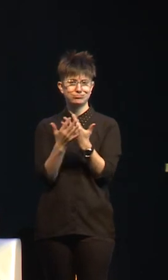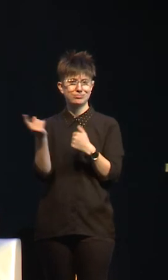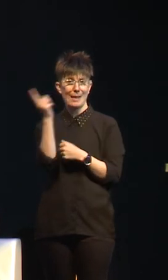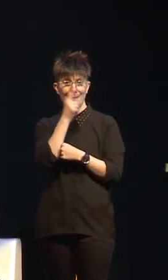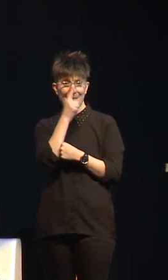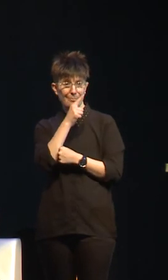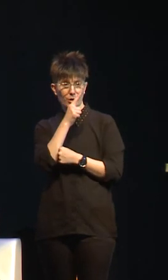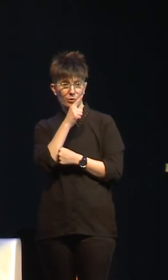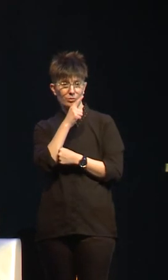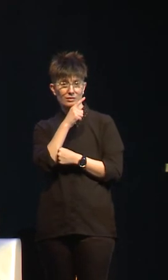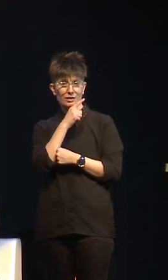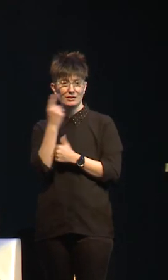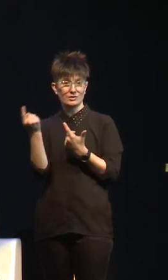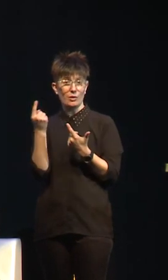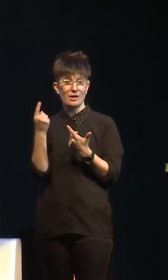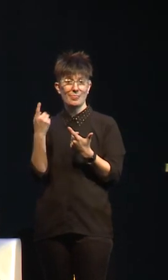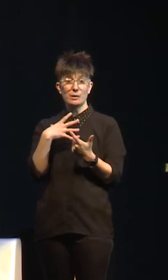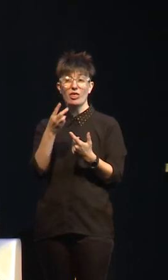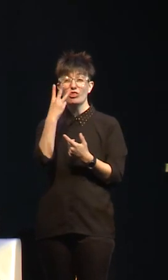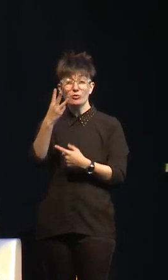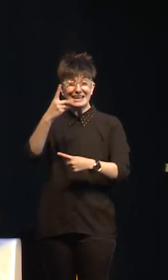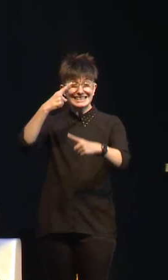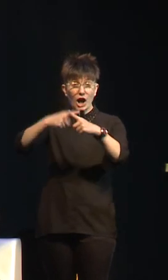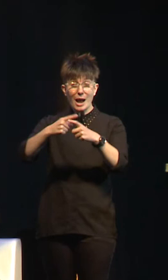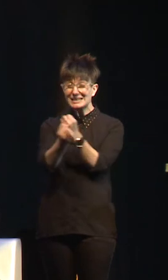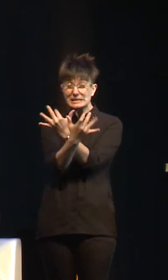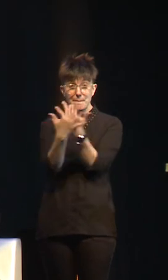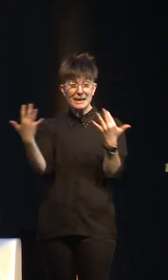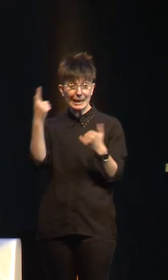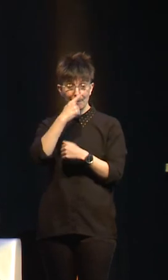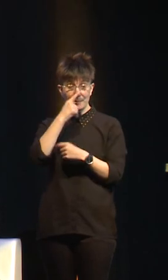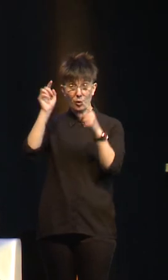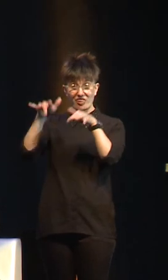before the Paris agreement. You know three times as many people. There's a huge amount